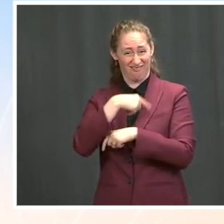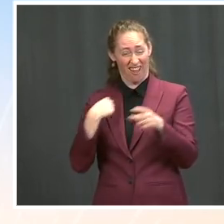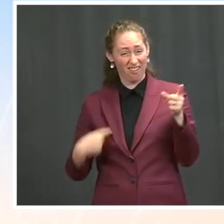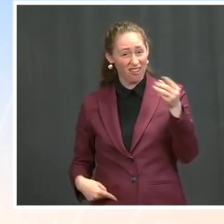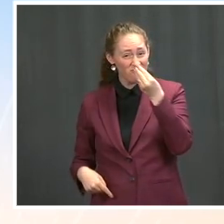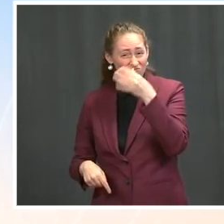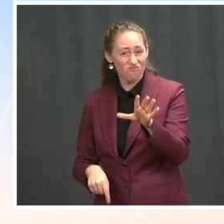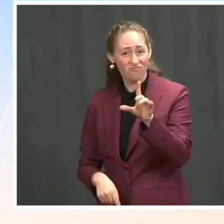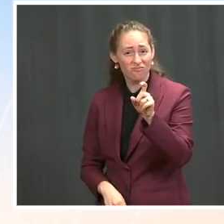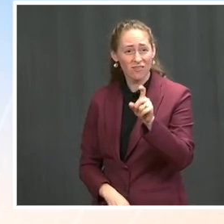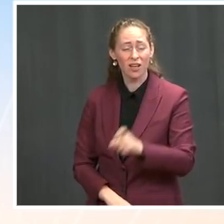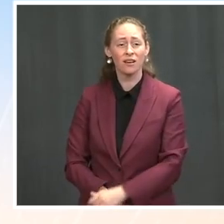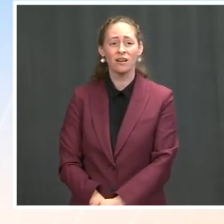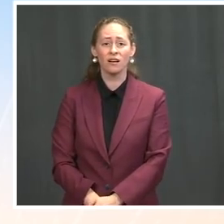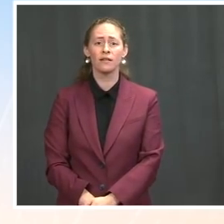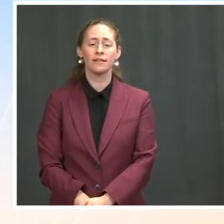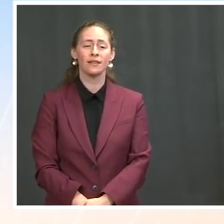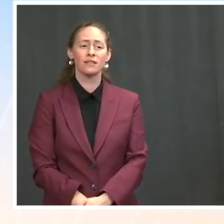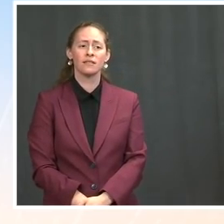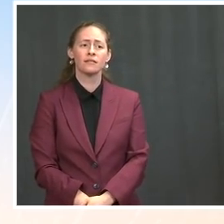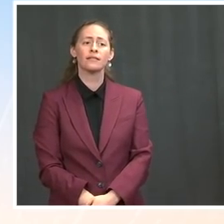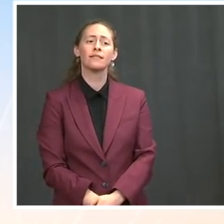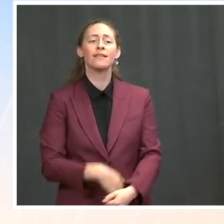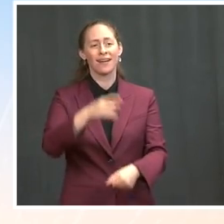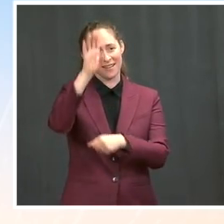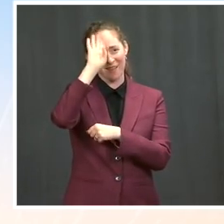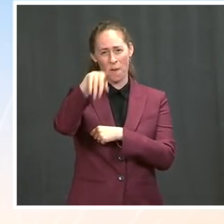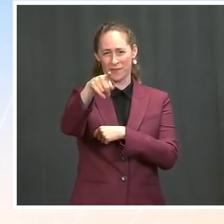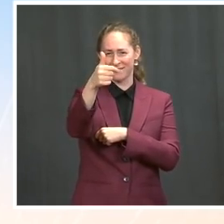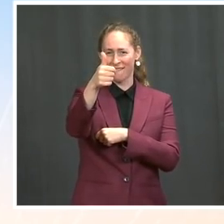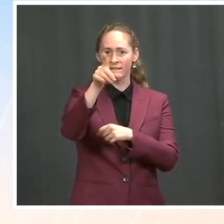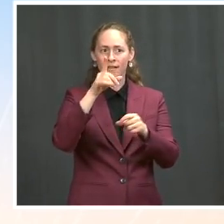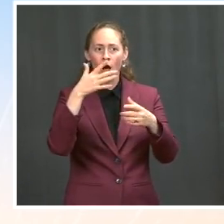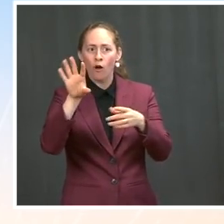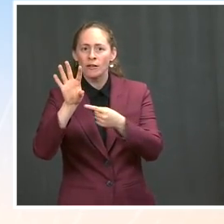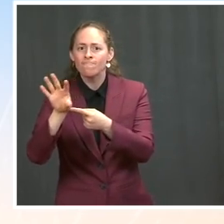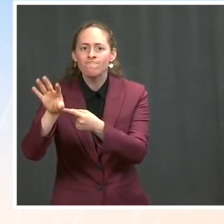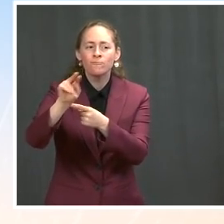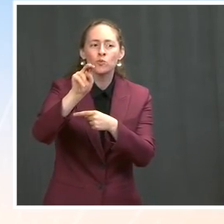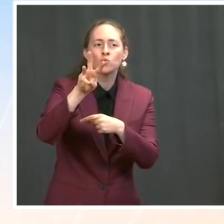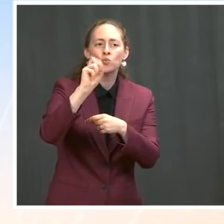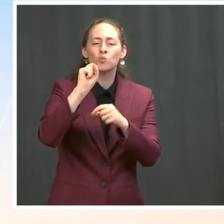as you know from covering the trip, last week there was a great deal of calibration around --